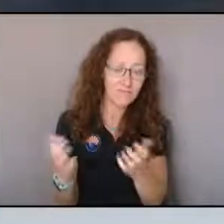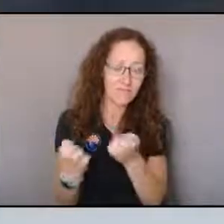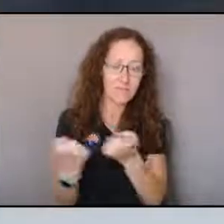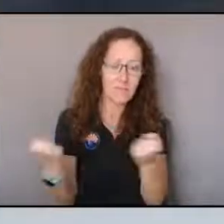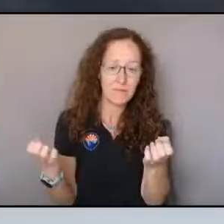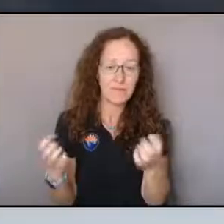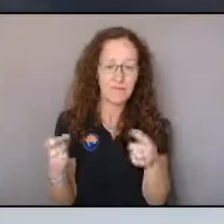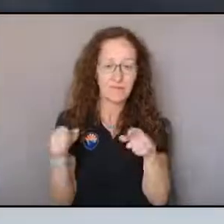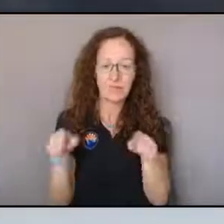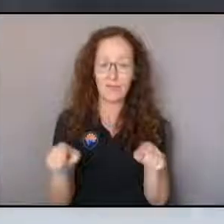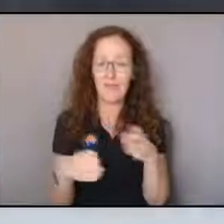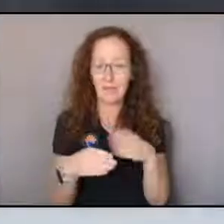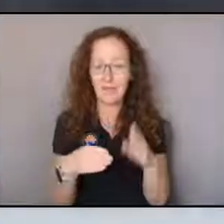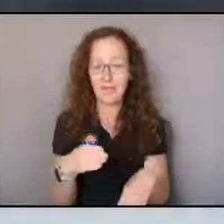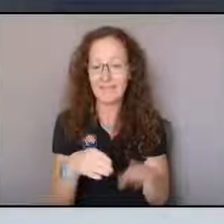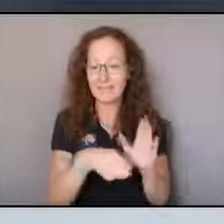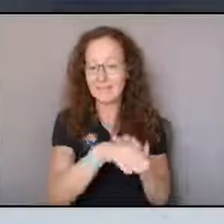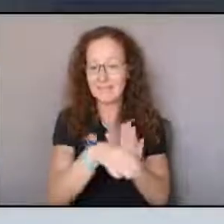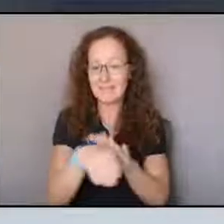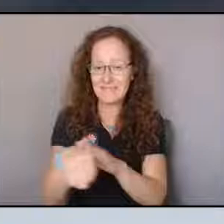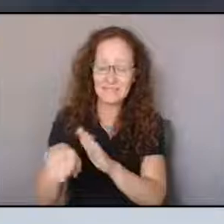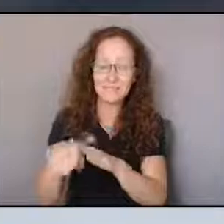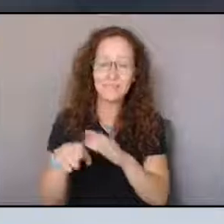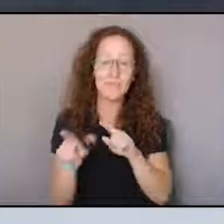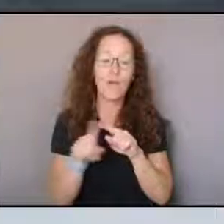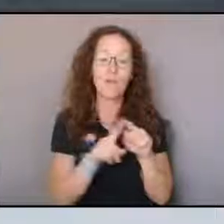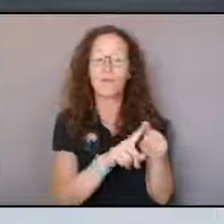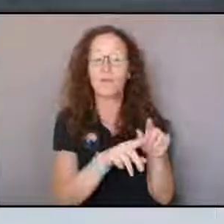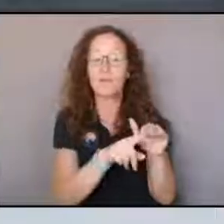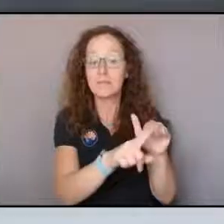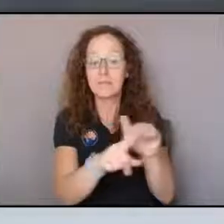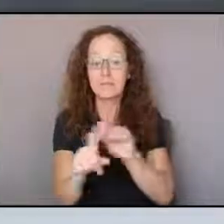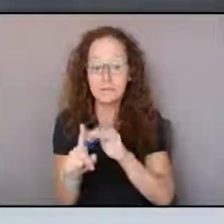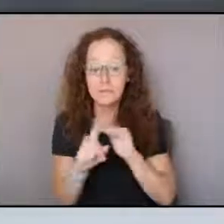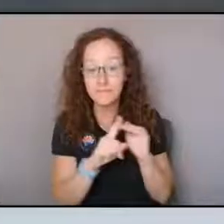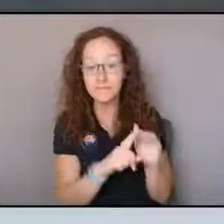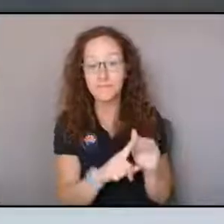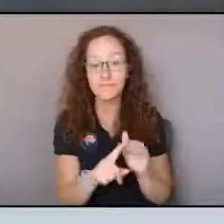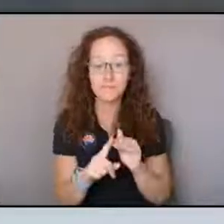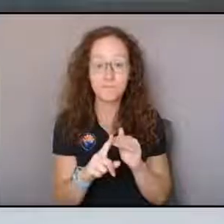THROUGH THE WEEKEND. ALSO JUST WANTED TO REMIND EVERYBODY THAT THE